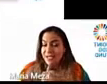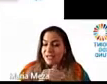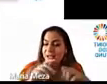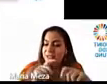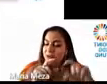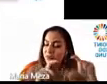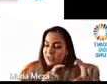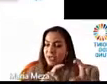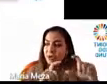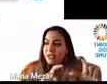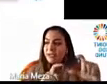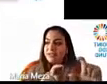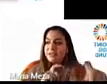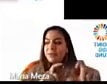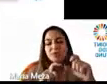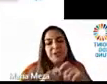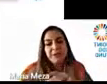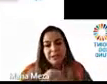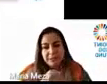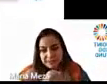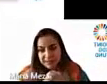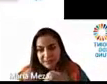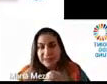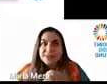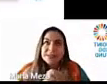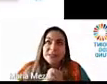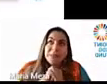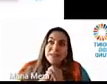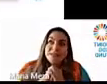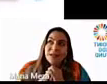that they have that as Gloria said and that it has that theme of environmental sustainability If they tell me,